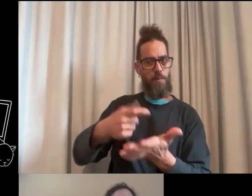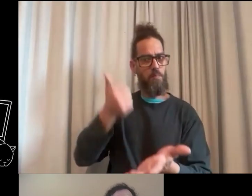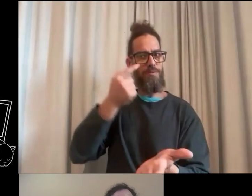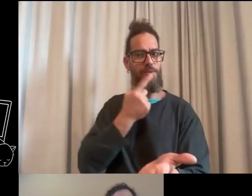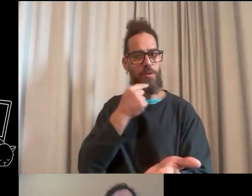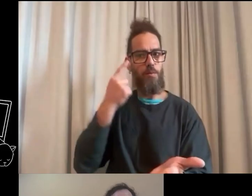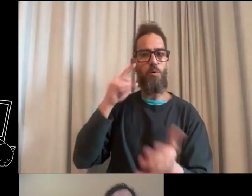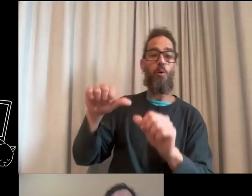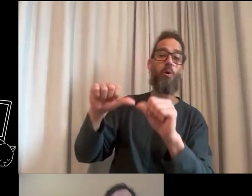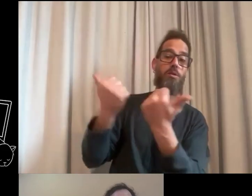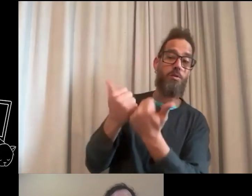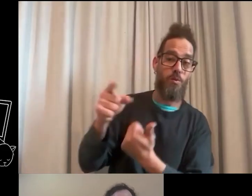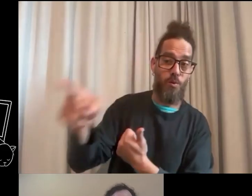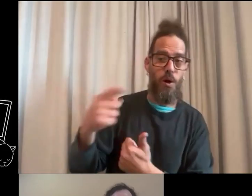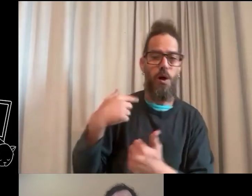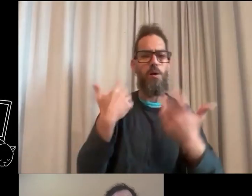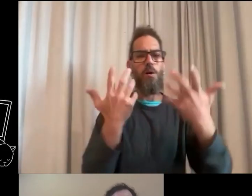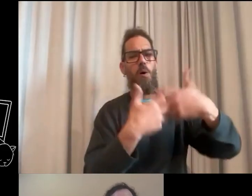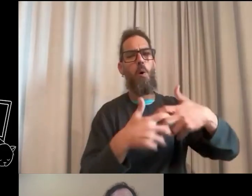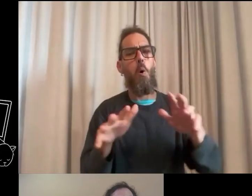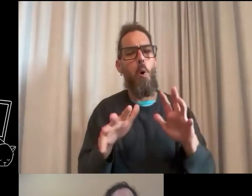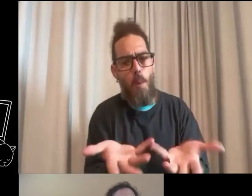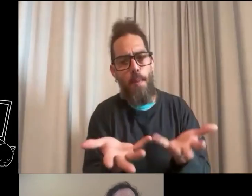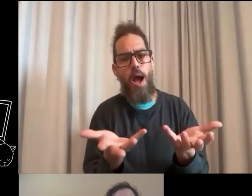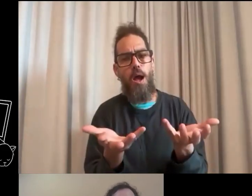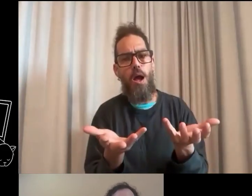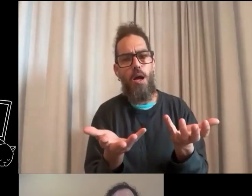when we do specific events for organizations,